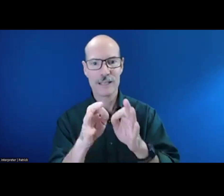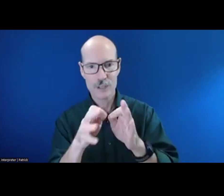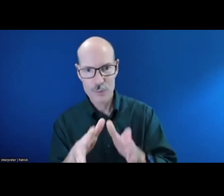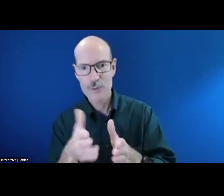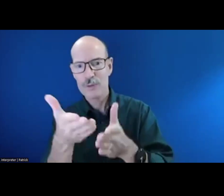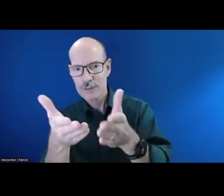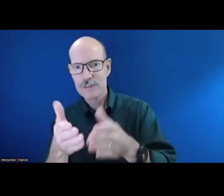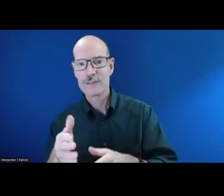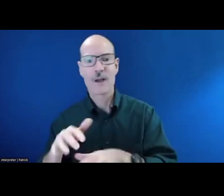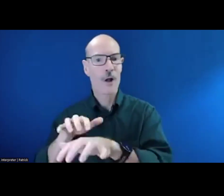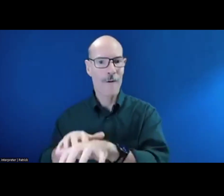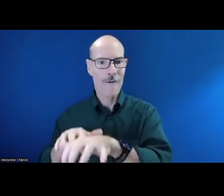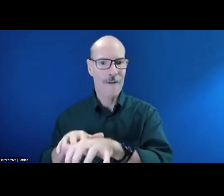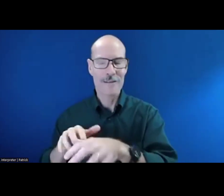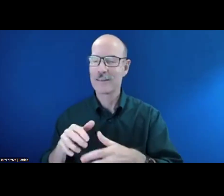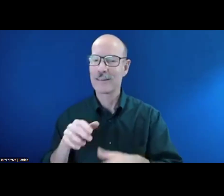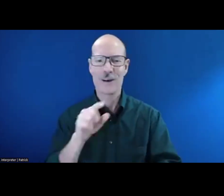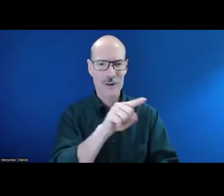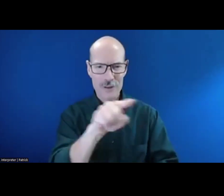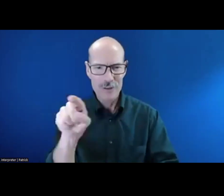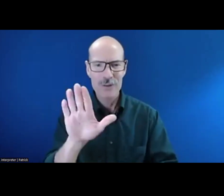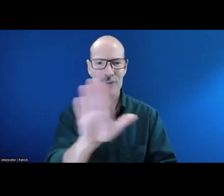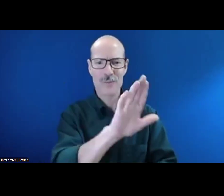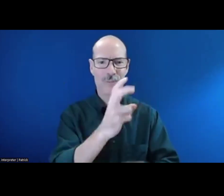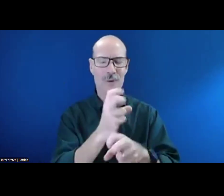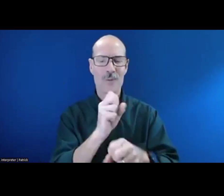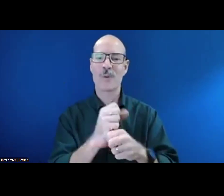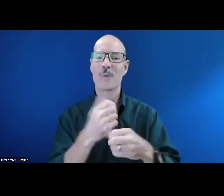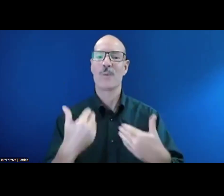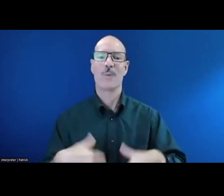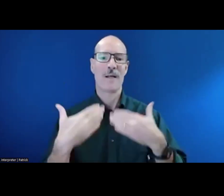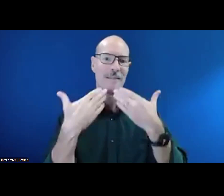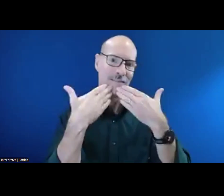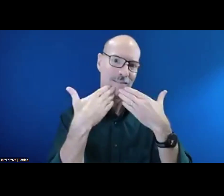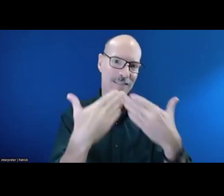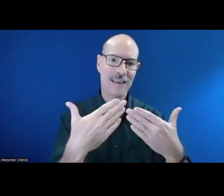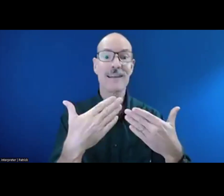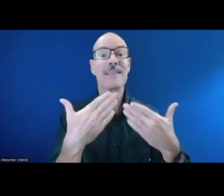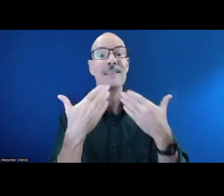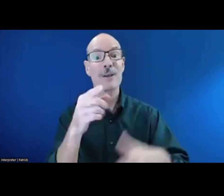We really appreciate all of your efforts and also everyone being here today.